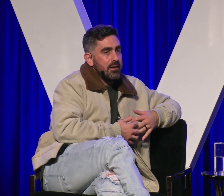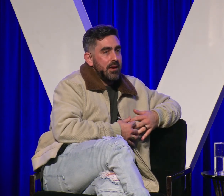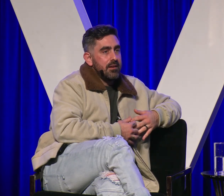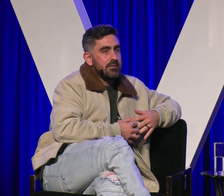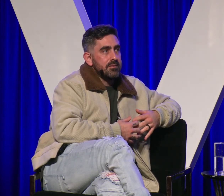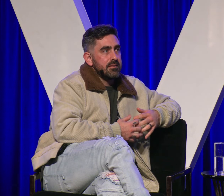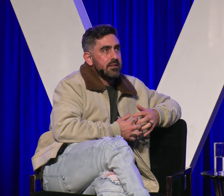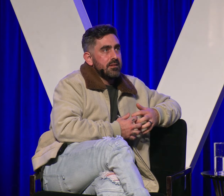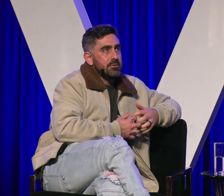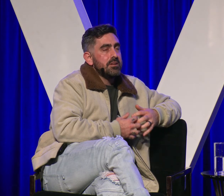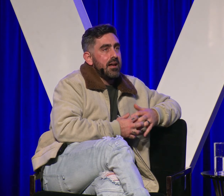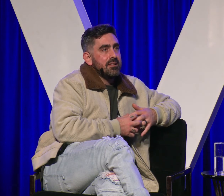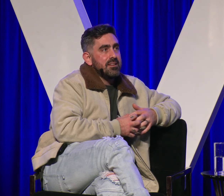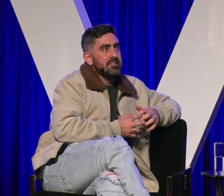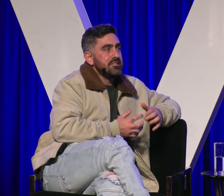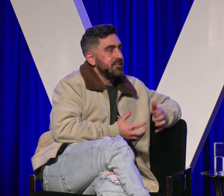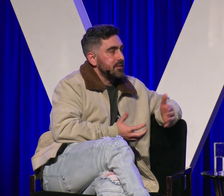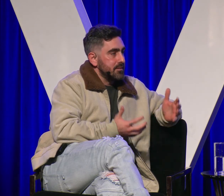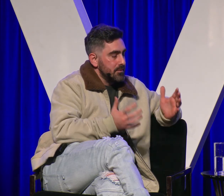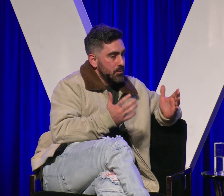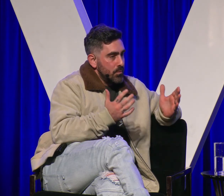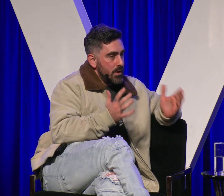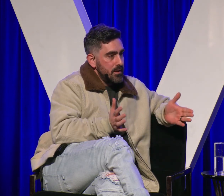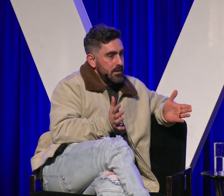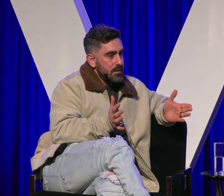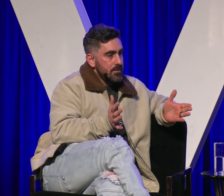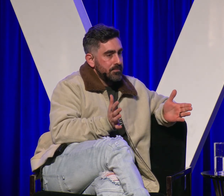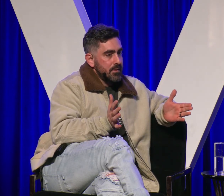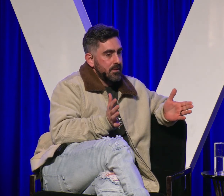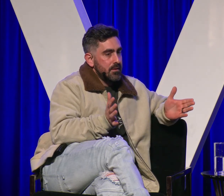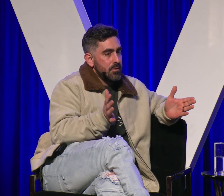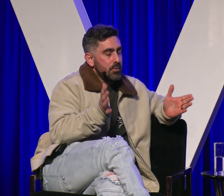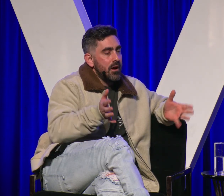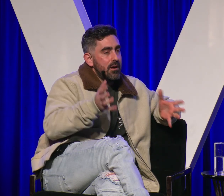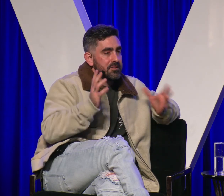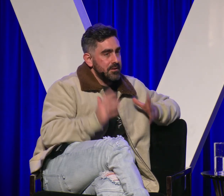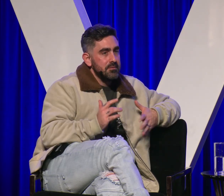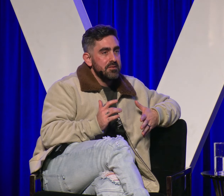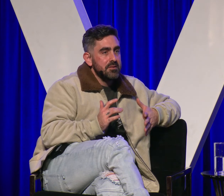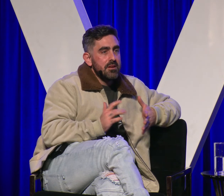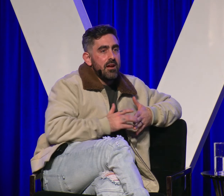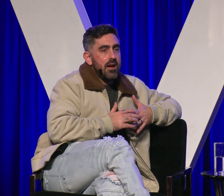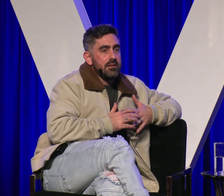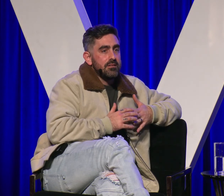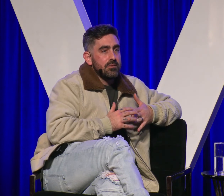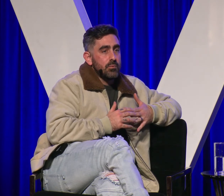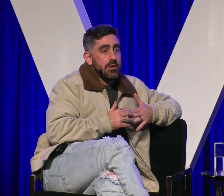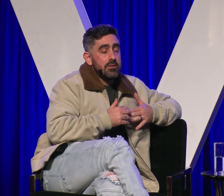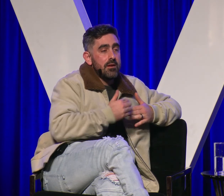And the reality is, is that we are ourselves and we are then